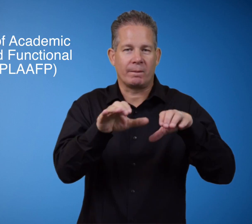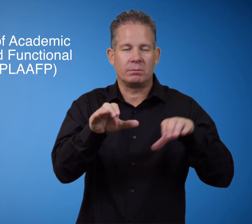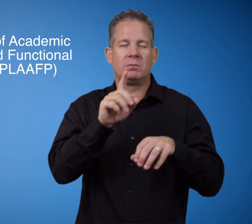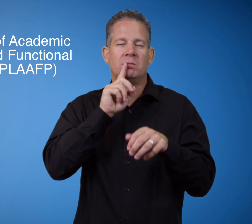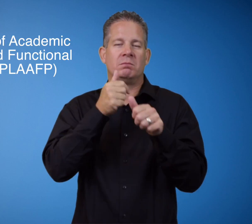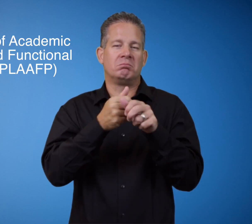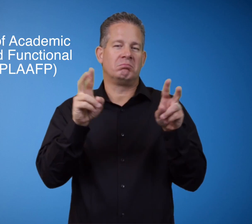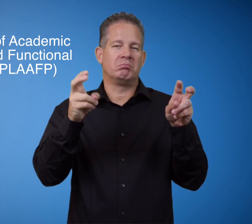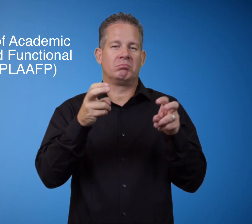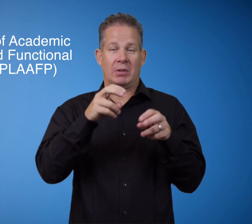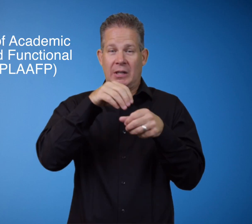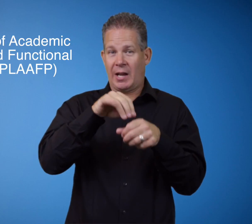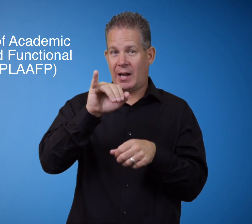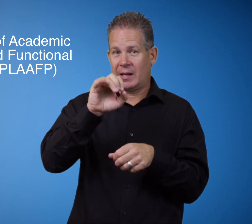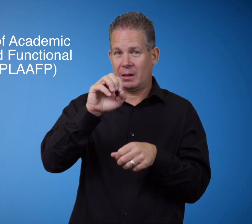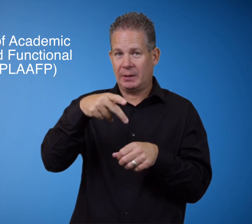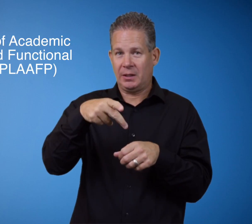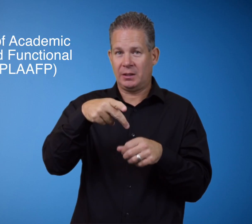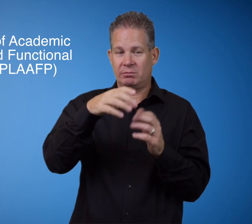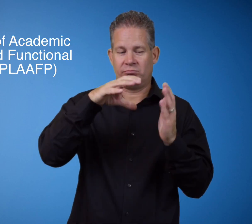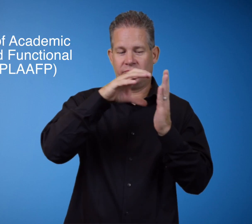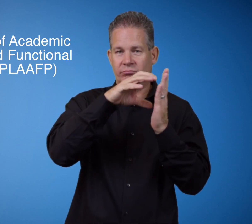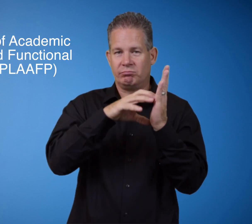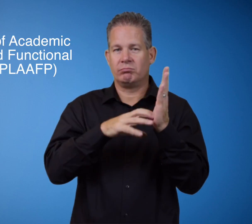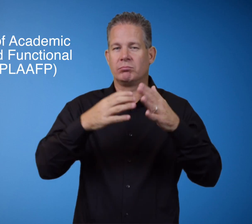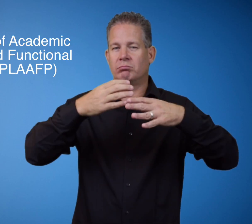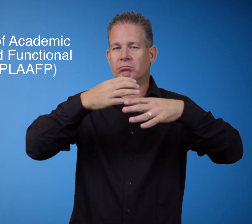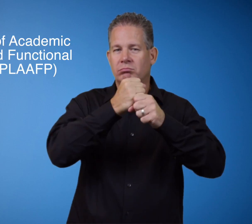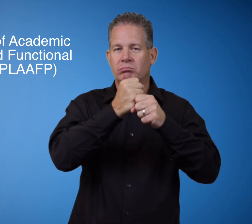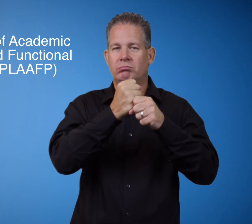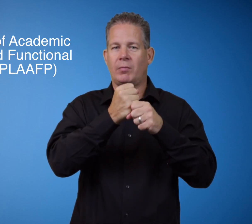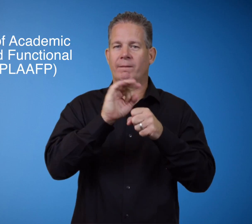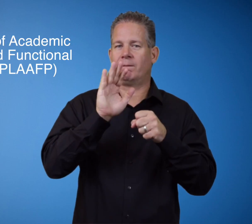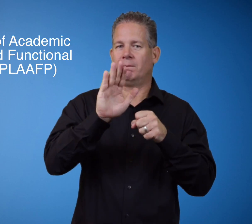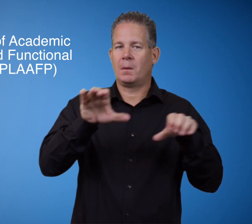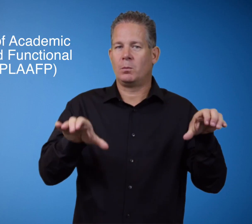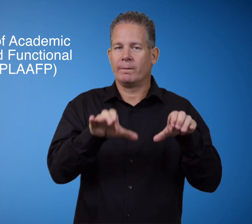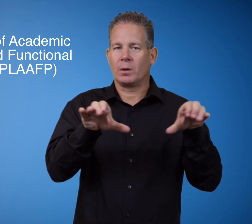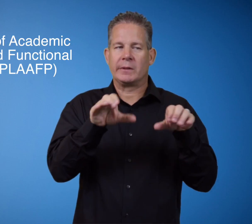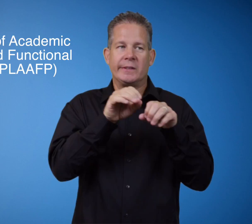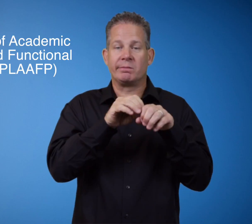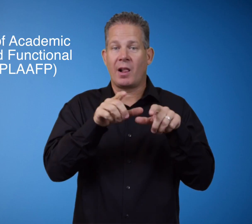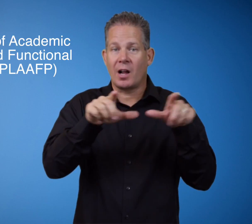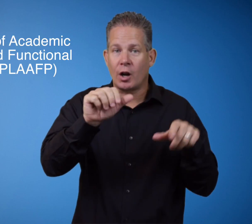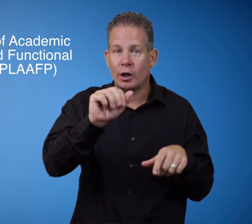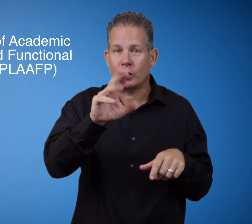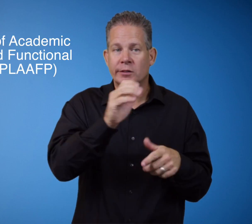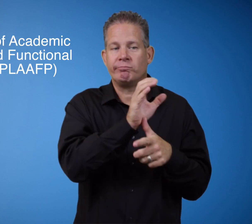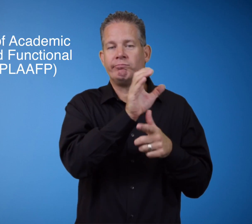The PLAAFP is a summary of your different sections of your performance in language arts,